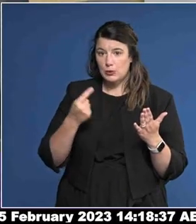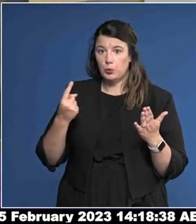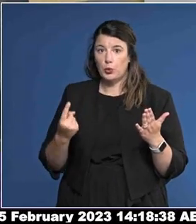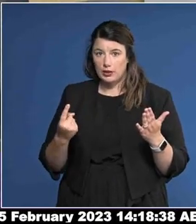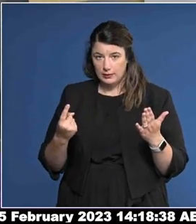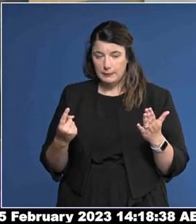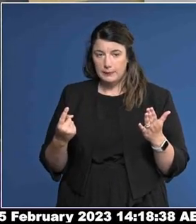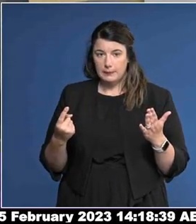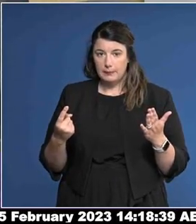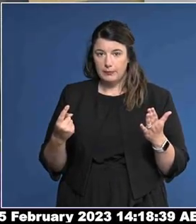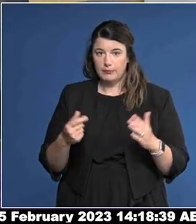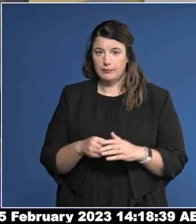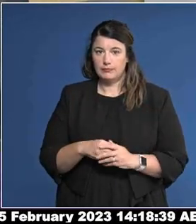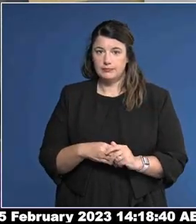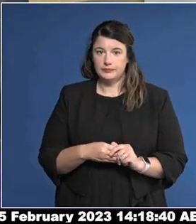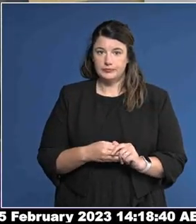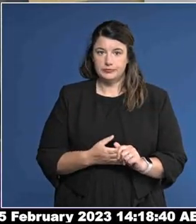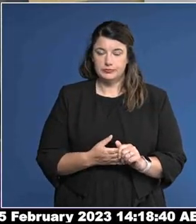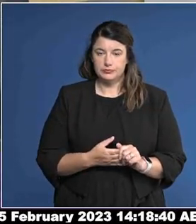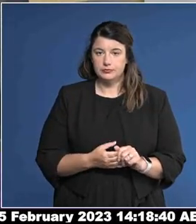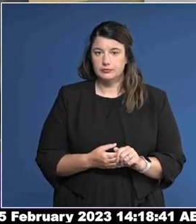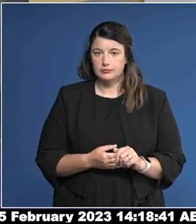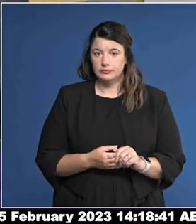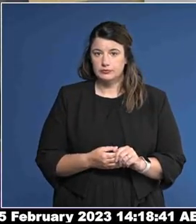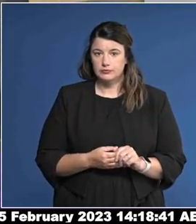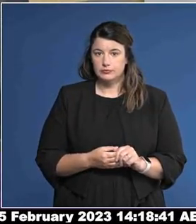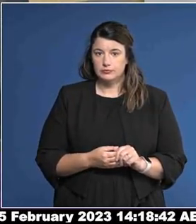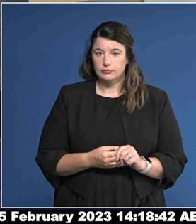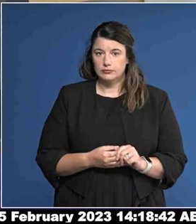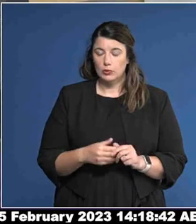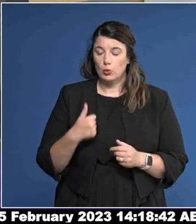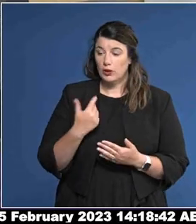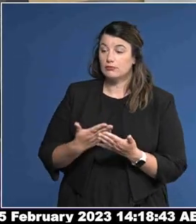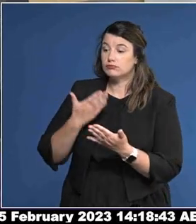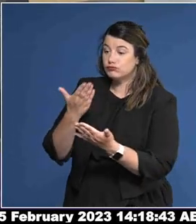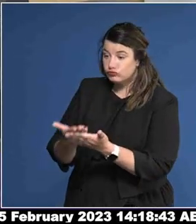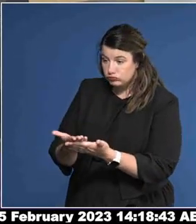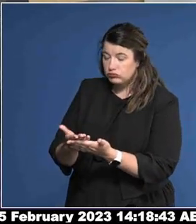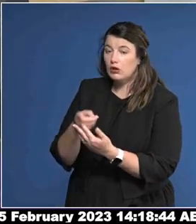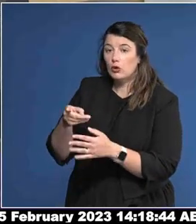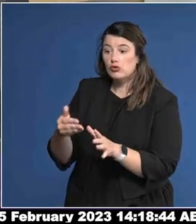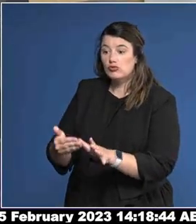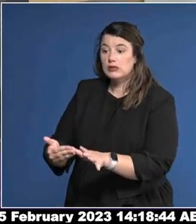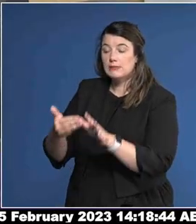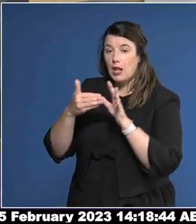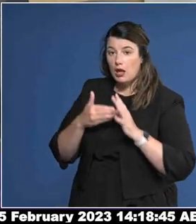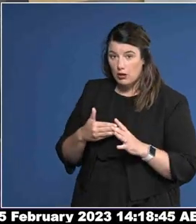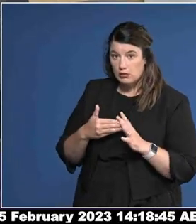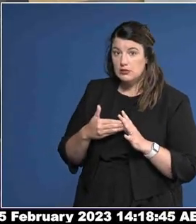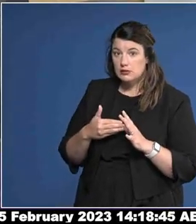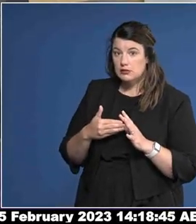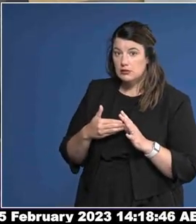In Afford's response, in Afford's submissions, at paragraph 120, Afford